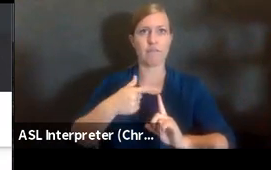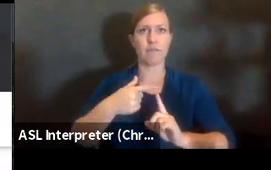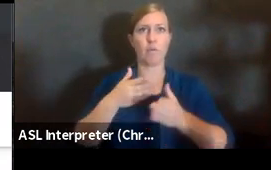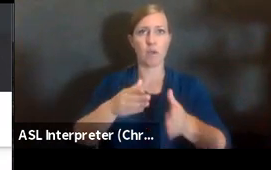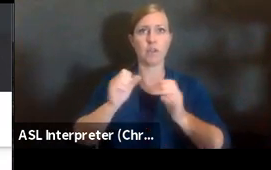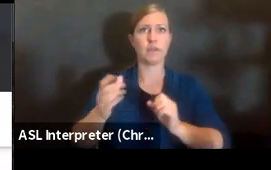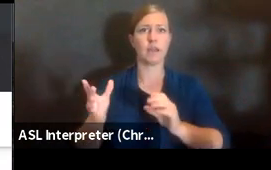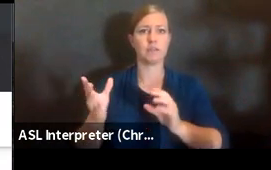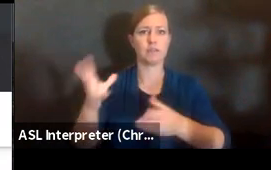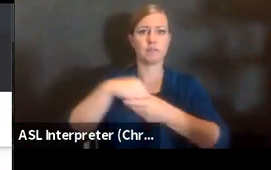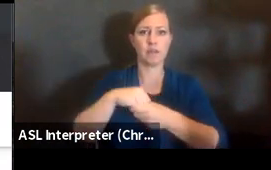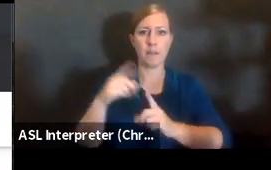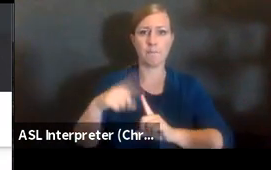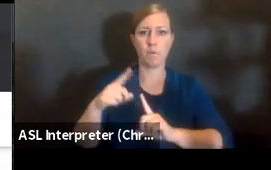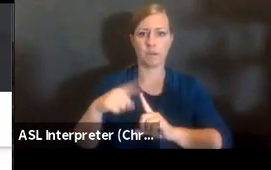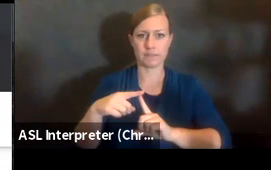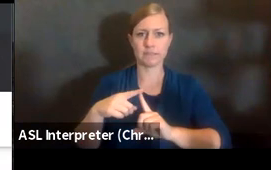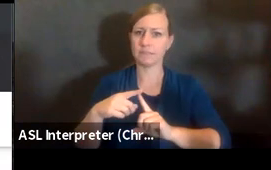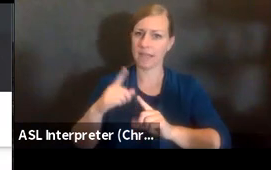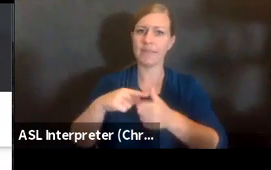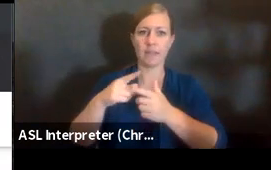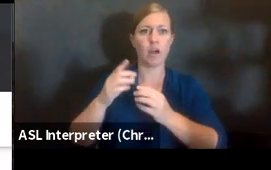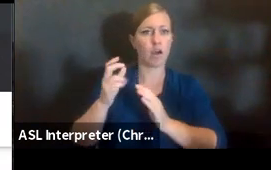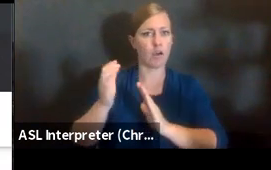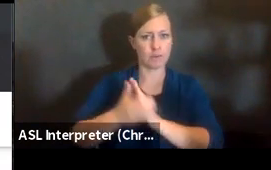Jeff Crawford: assimilated immediately into the Google Classroom Gradebook.